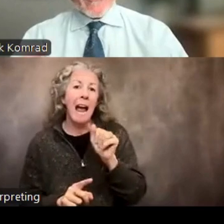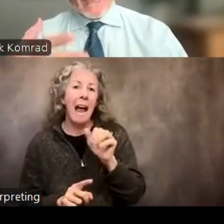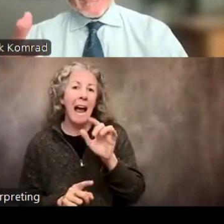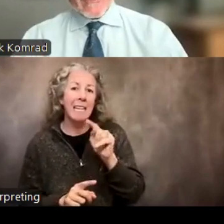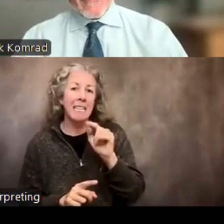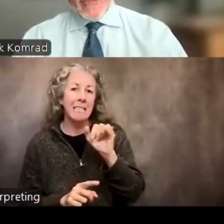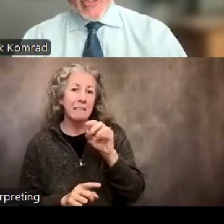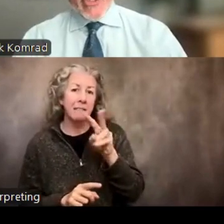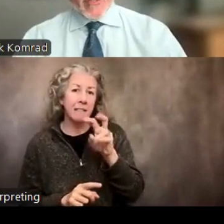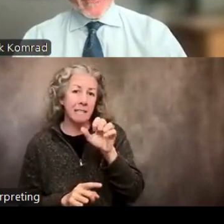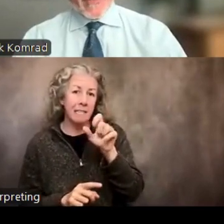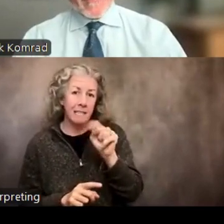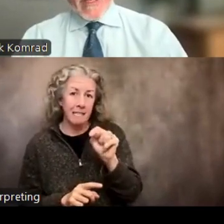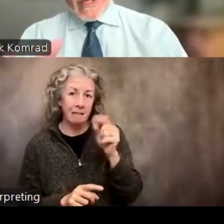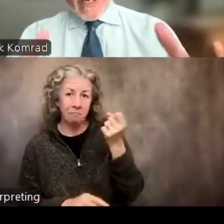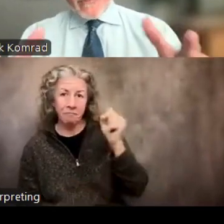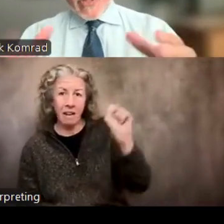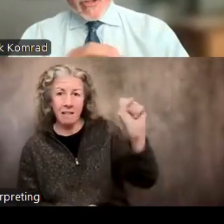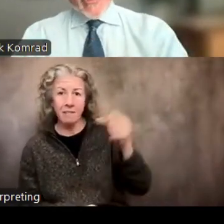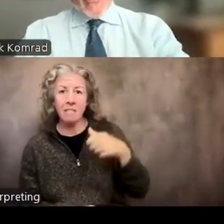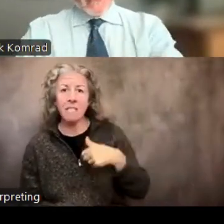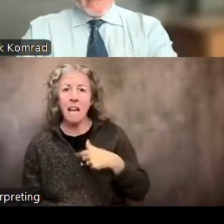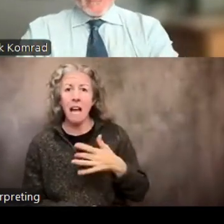reasons that I'm going to share with you. I'm just starting here